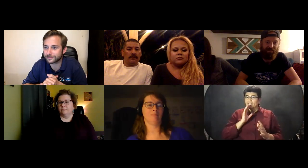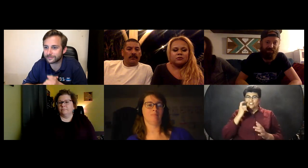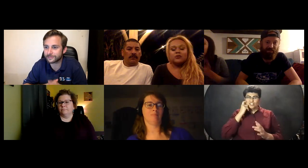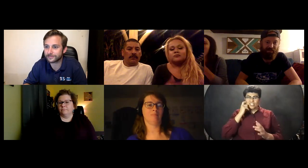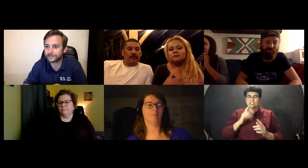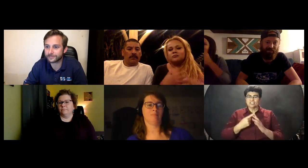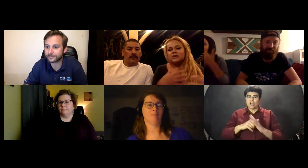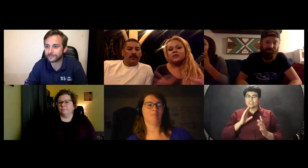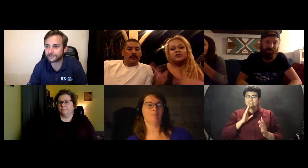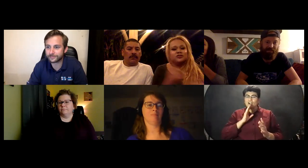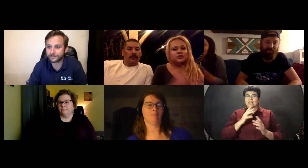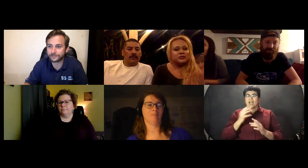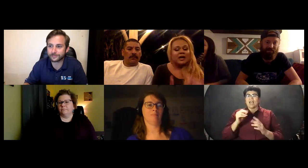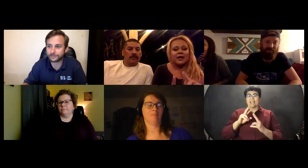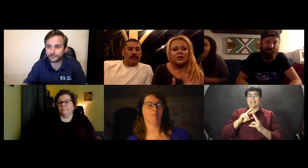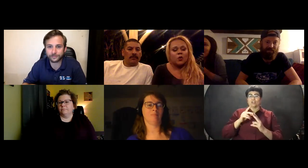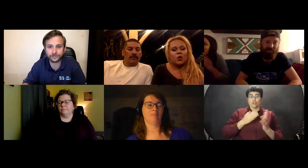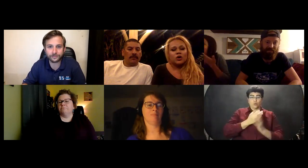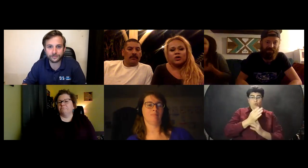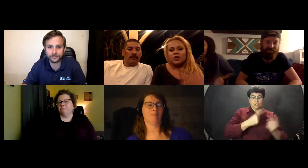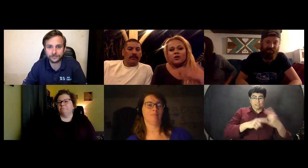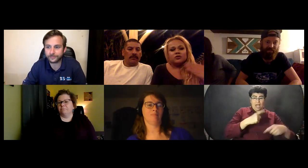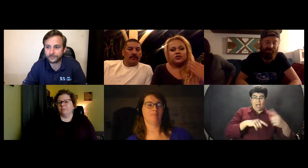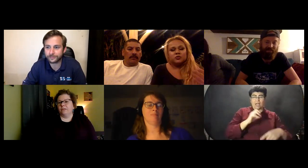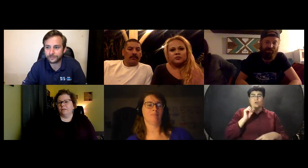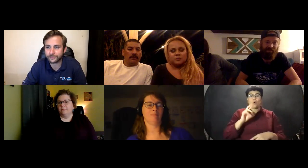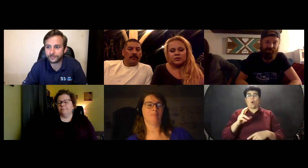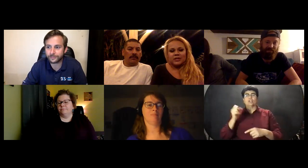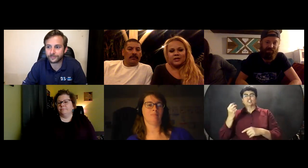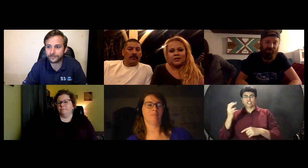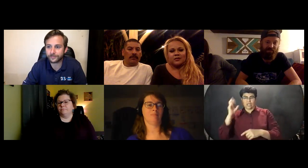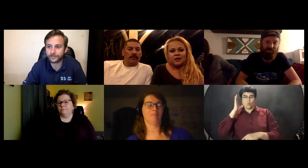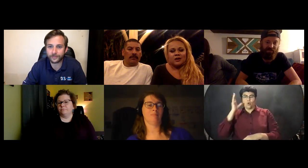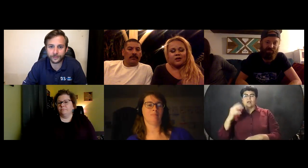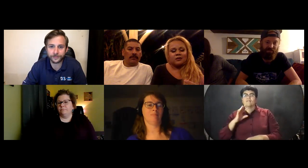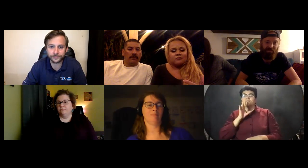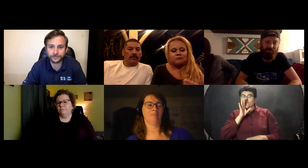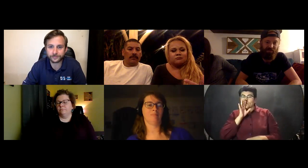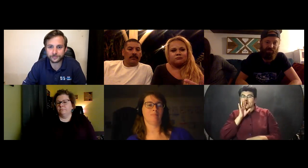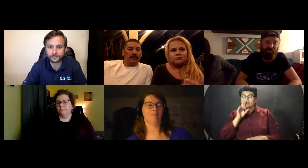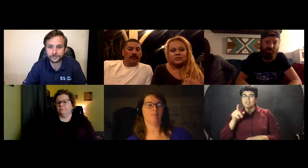you know either through sign or